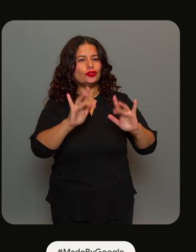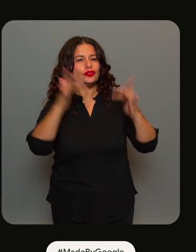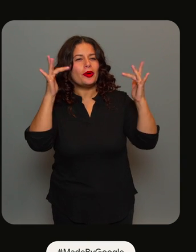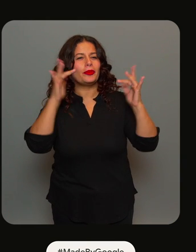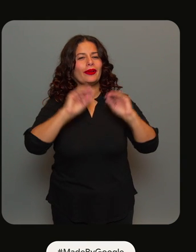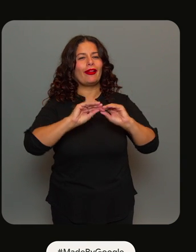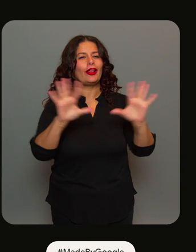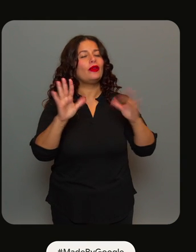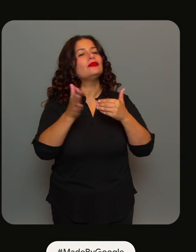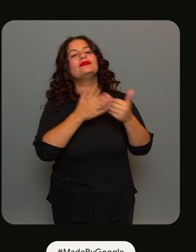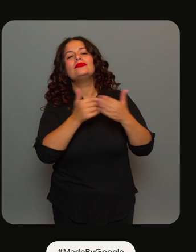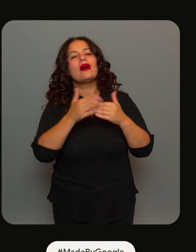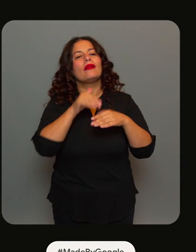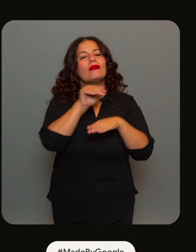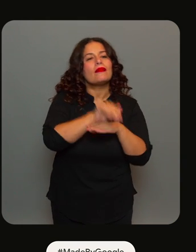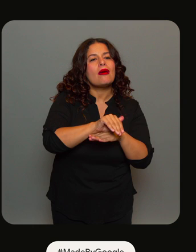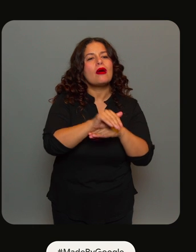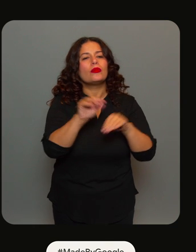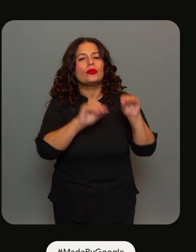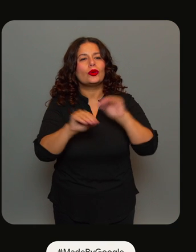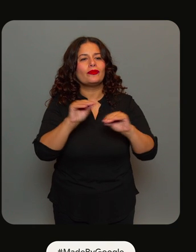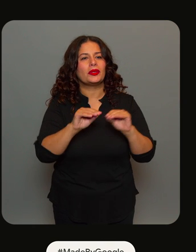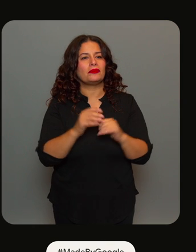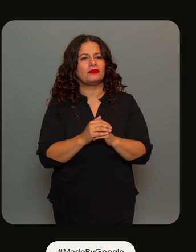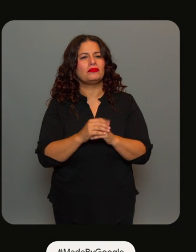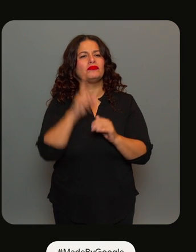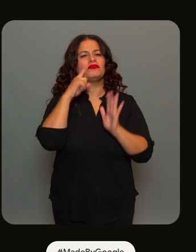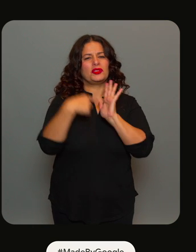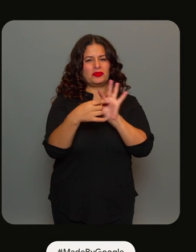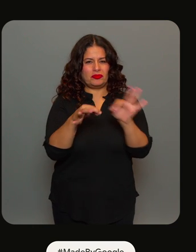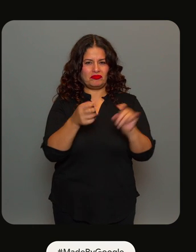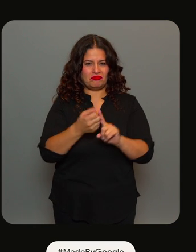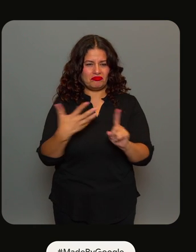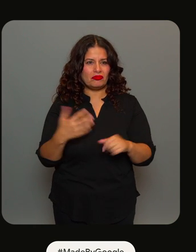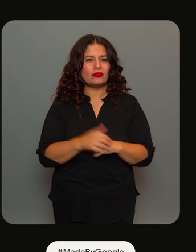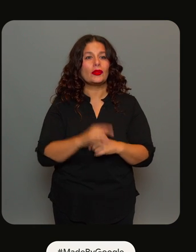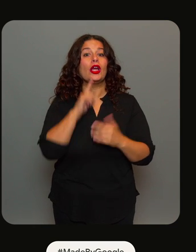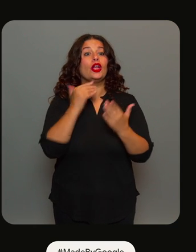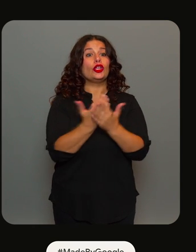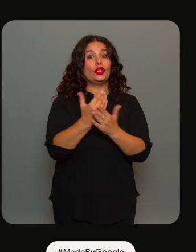For instance, with Tensor G2's new ML de-noiser, Night Sight is